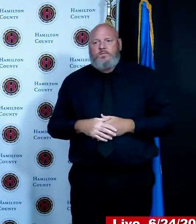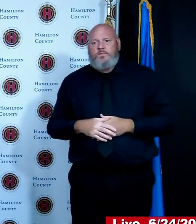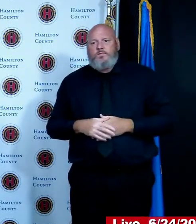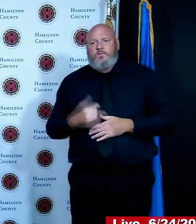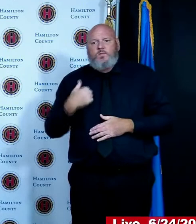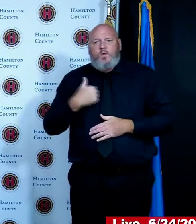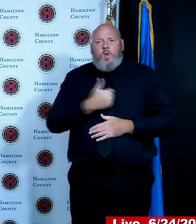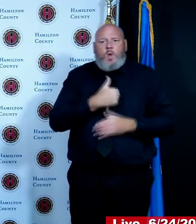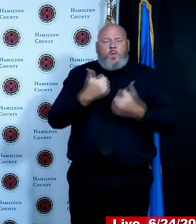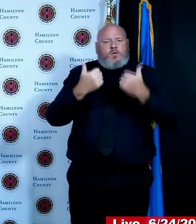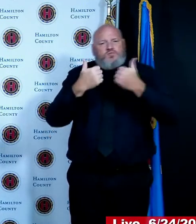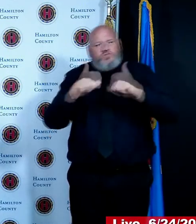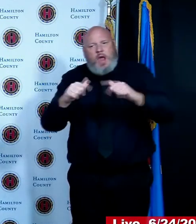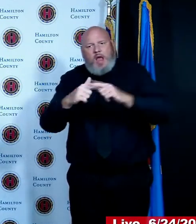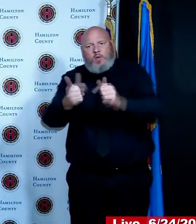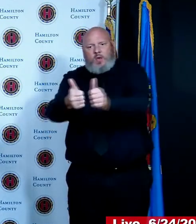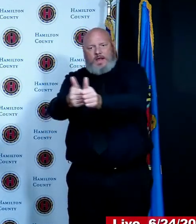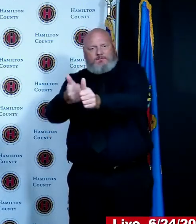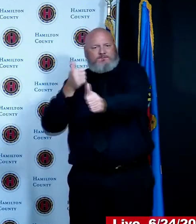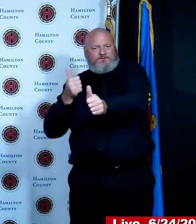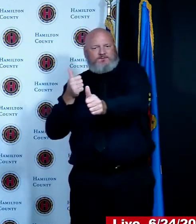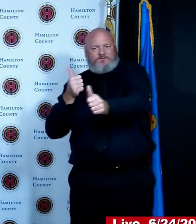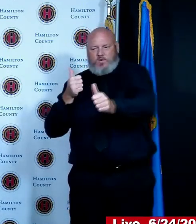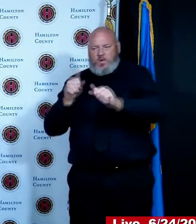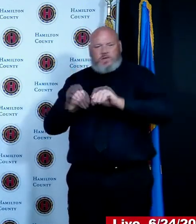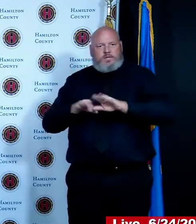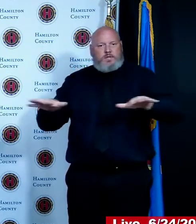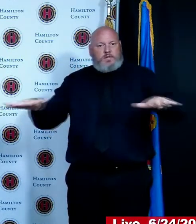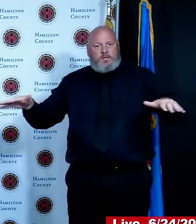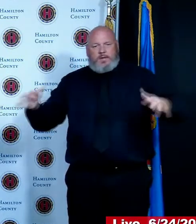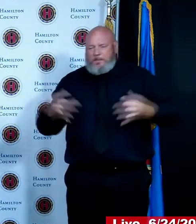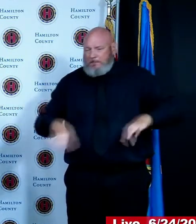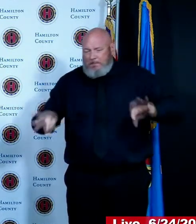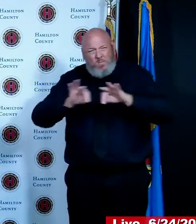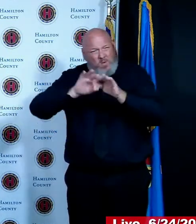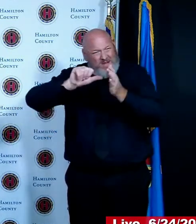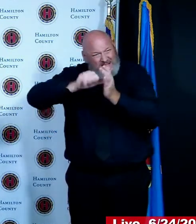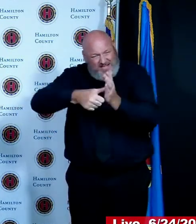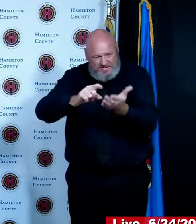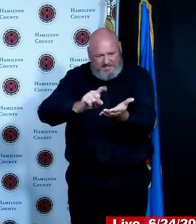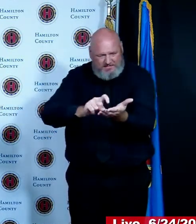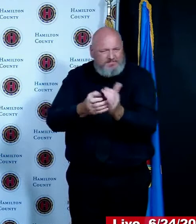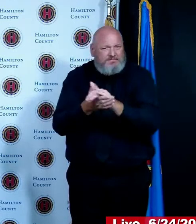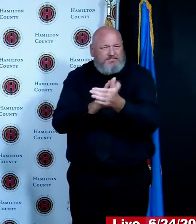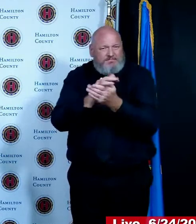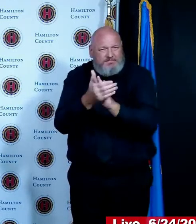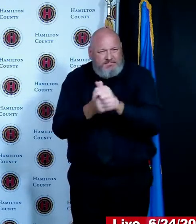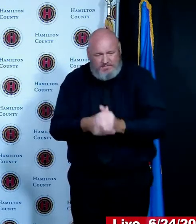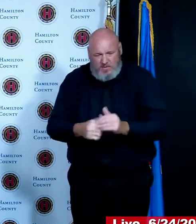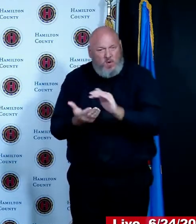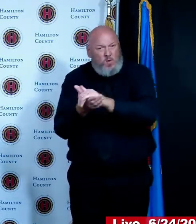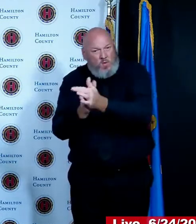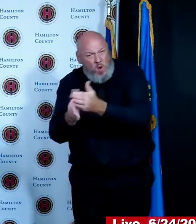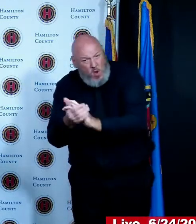want people covering their cough we want people to keep sick at home we want masking when you're in public places these are the same things we've been